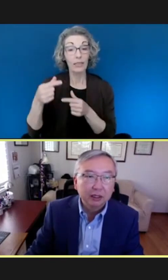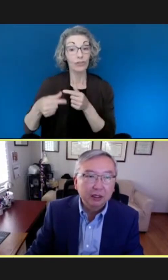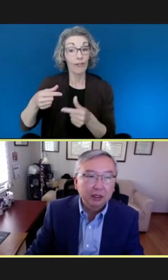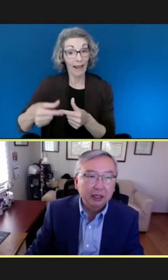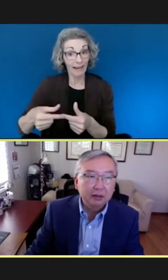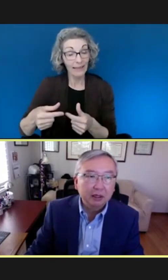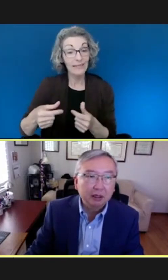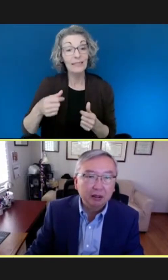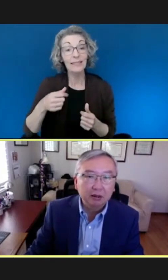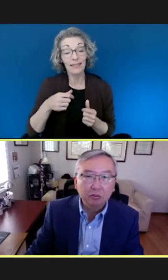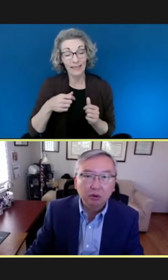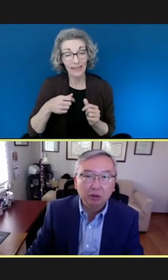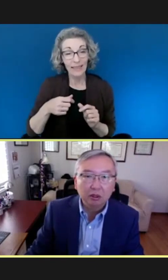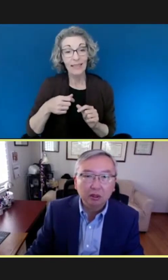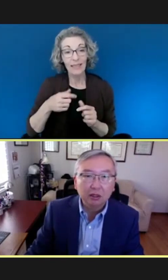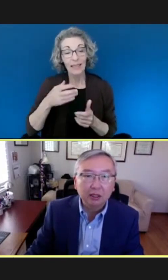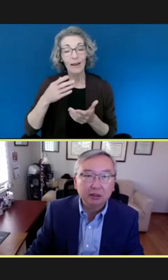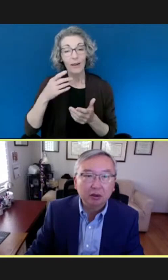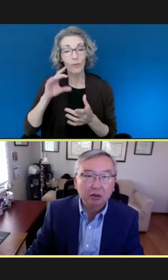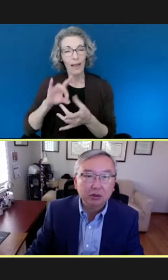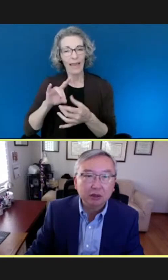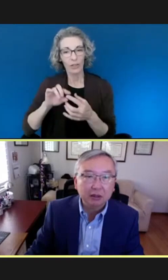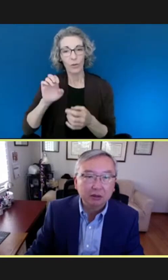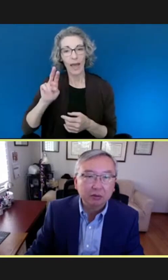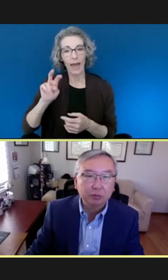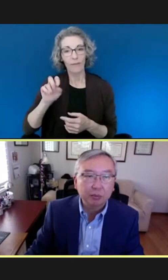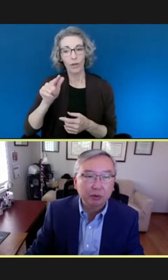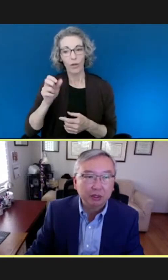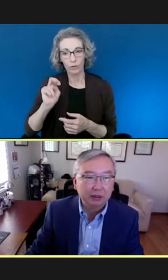And also other people in other fields,